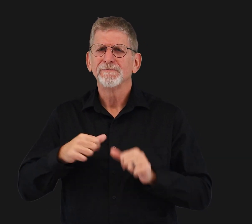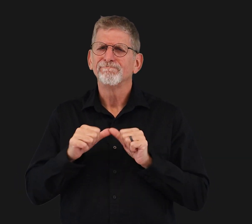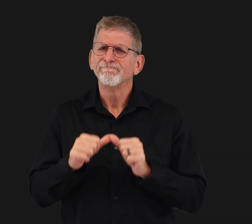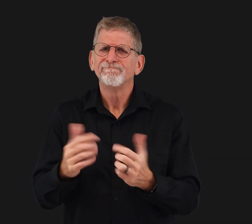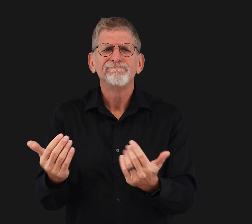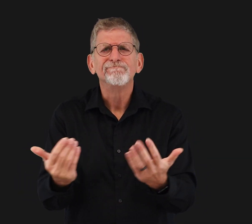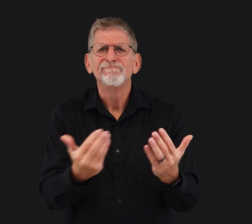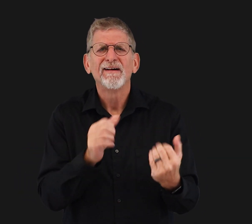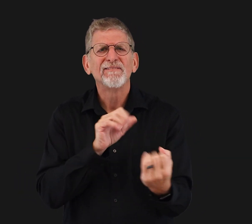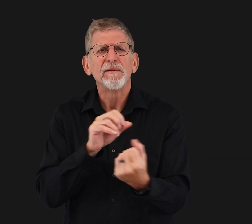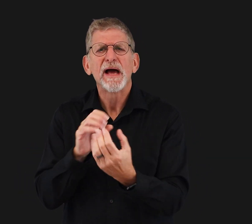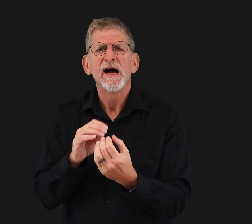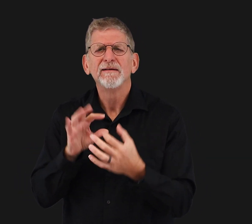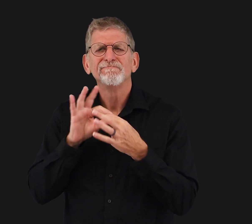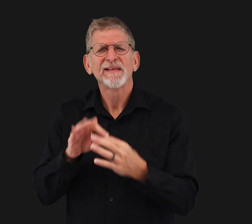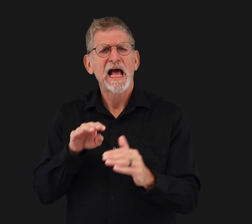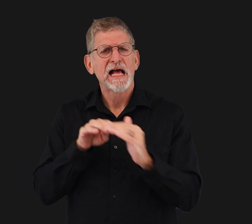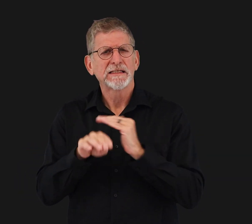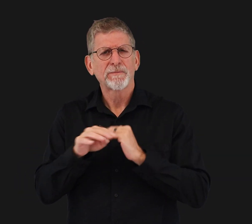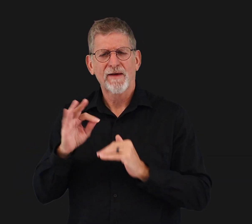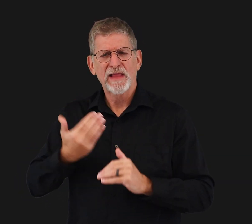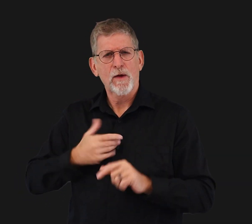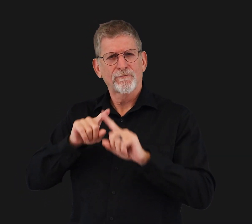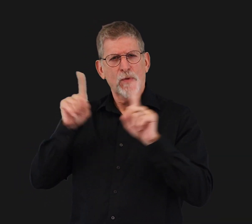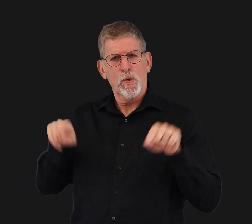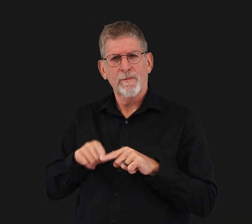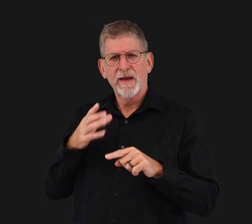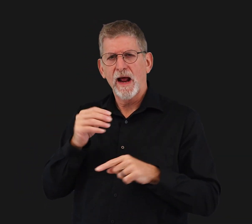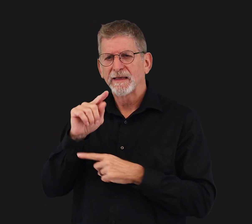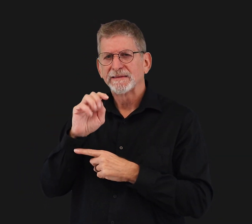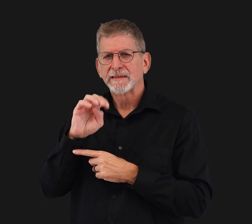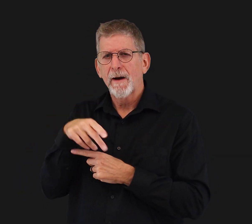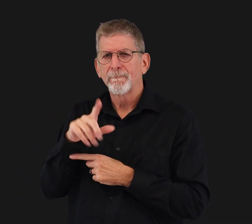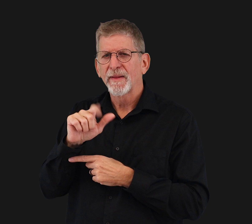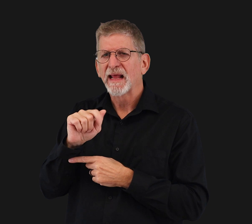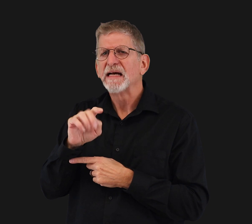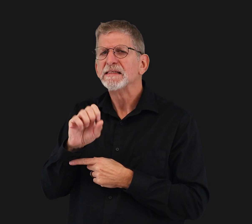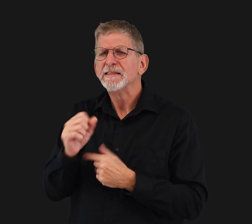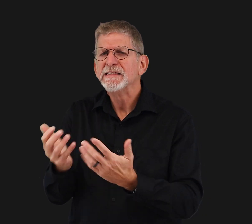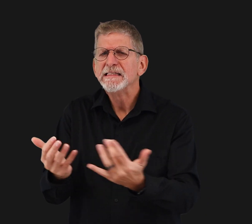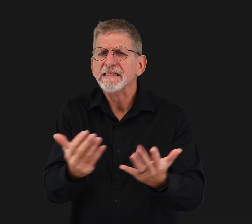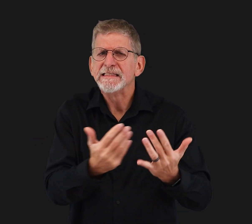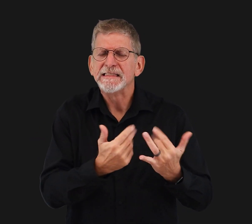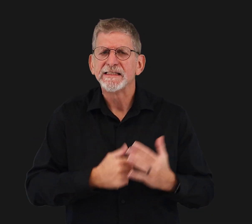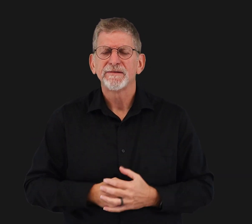We continue to invite feedback regarding the accessibility of our forms and templates.